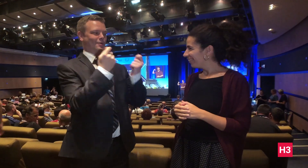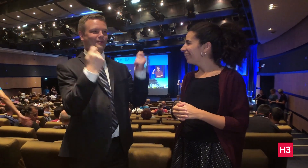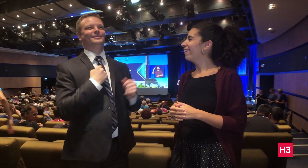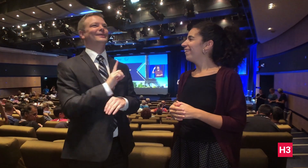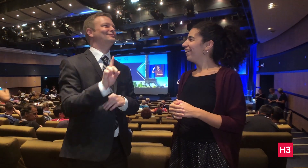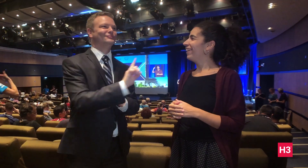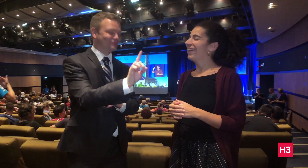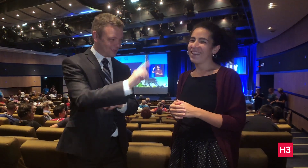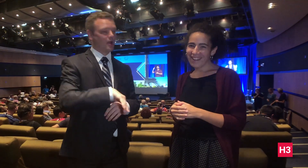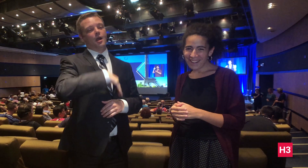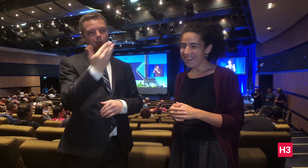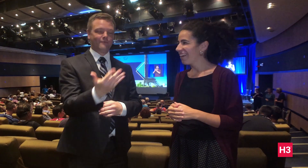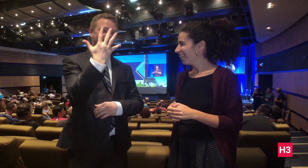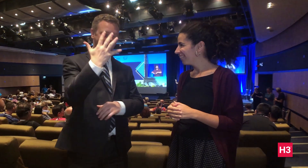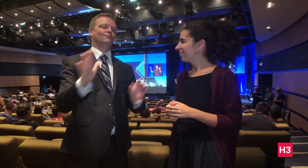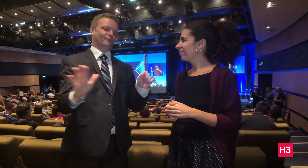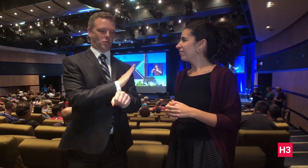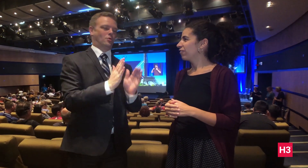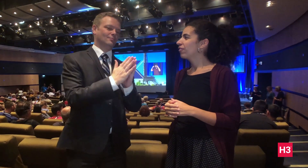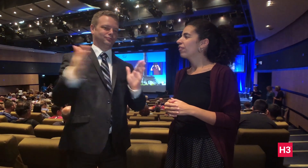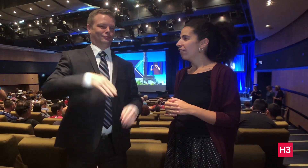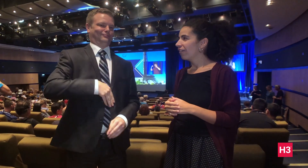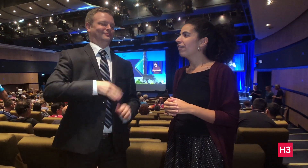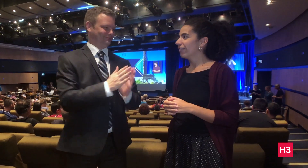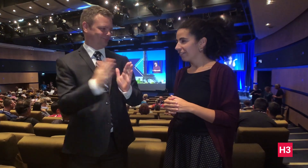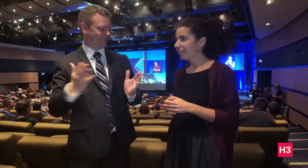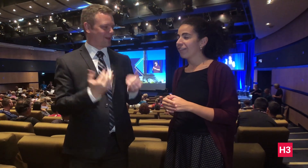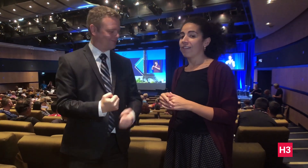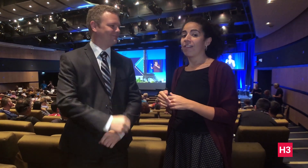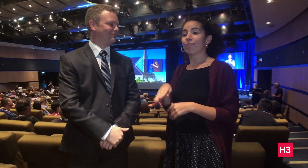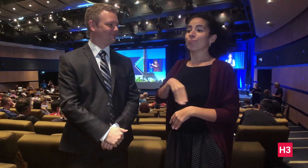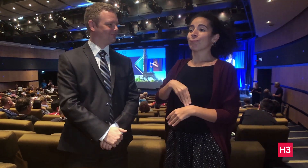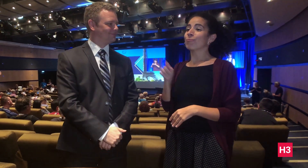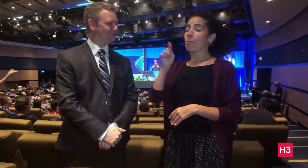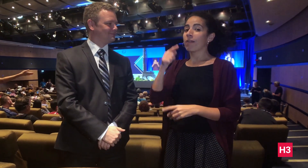I only attended the opening ceremony. The other five World Congresses, I participated fully.